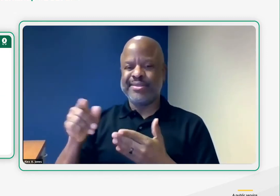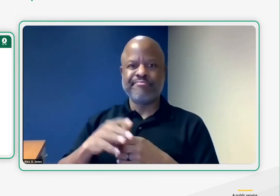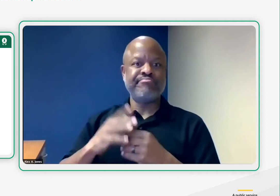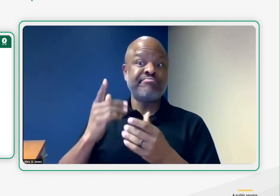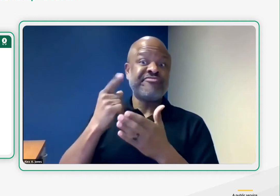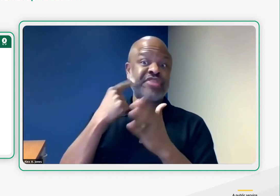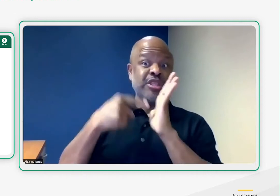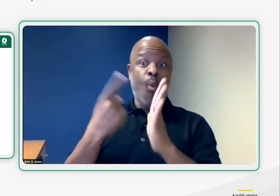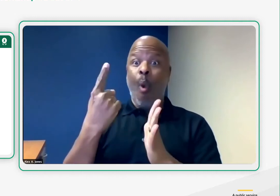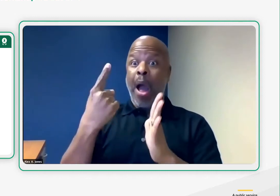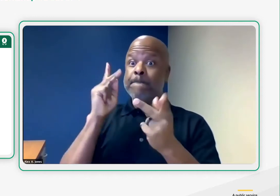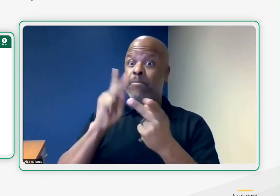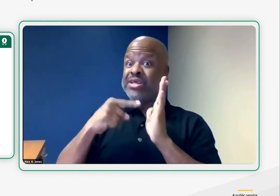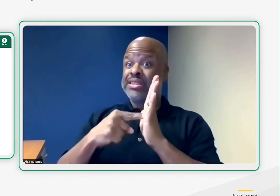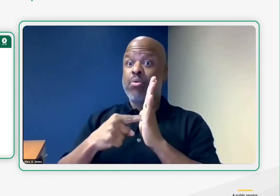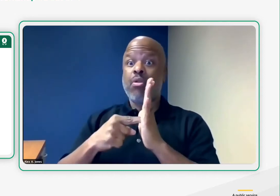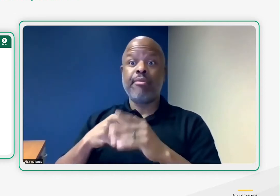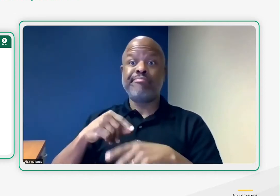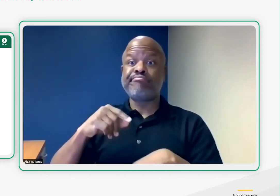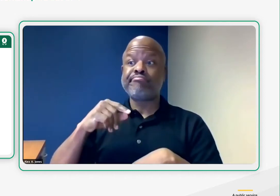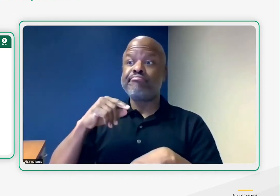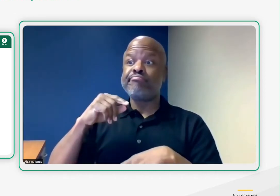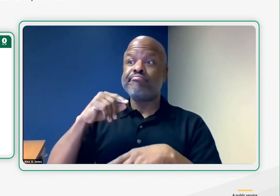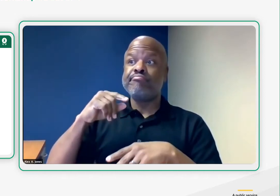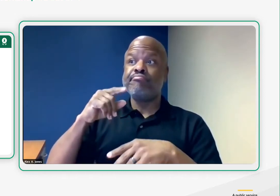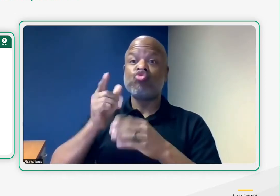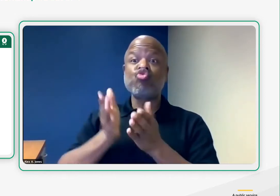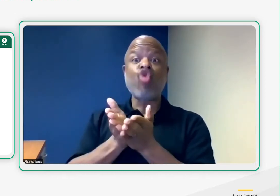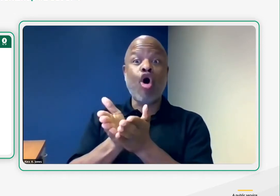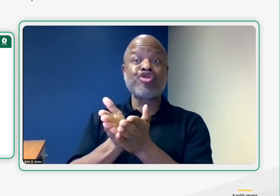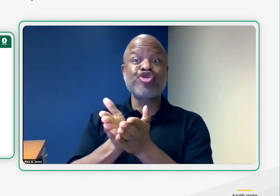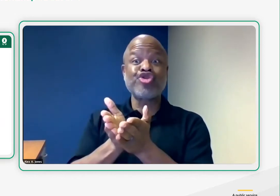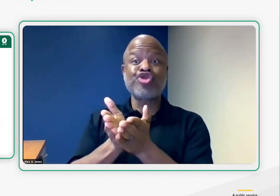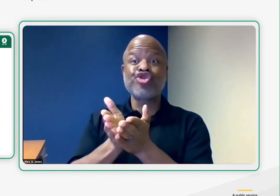So, one perfect example: